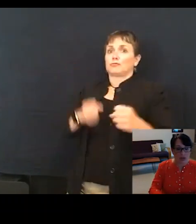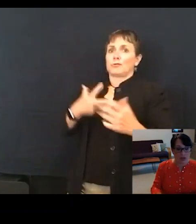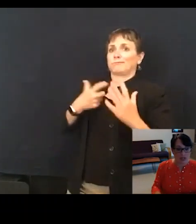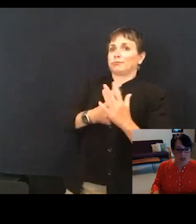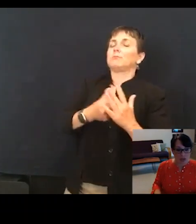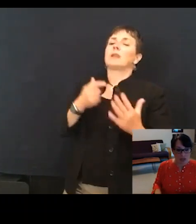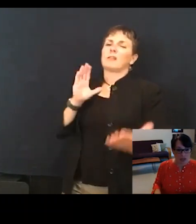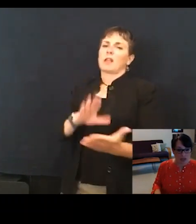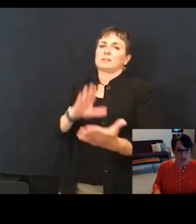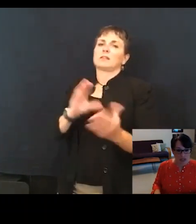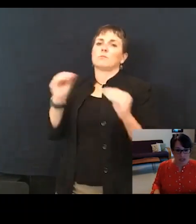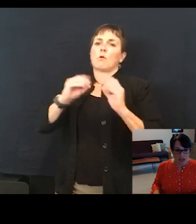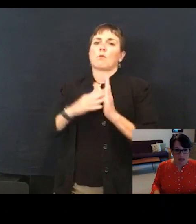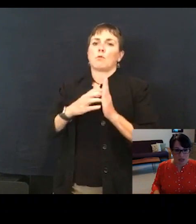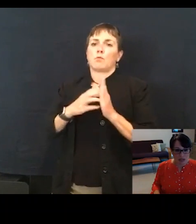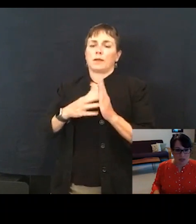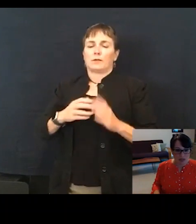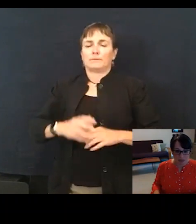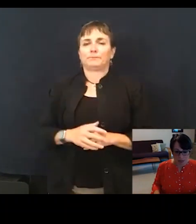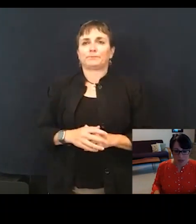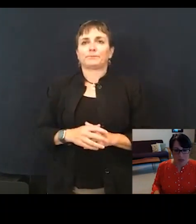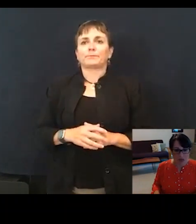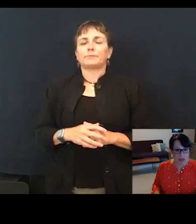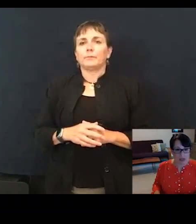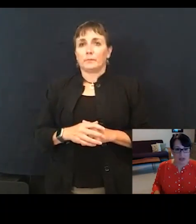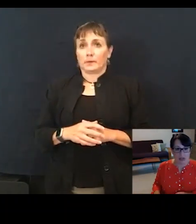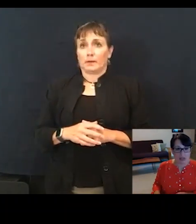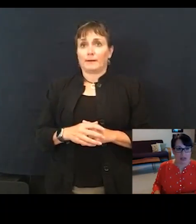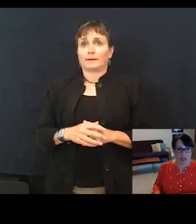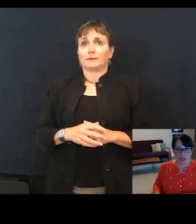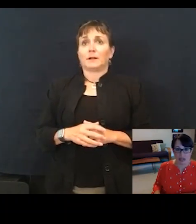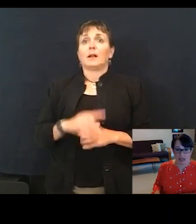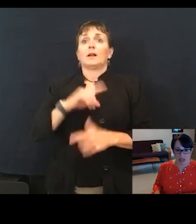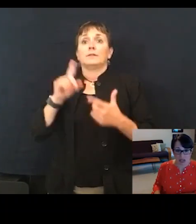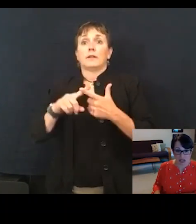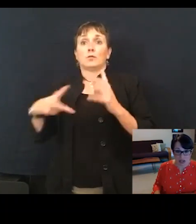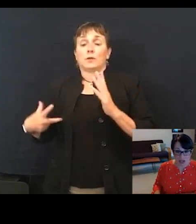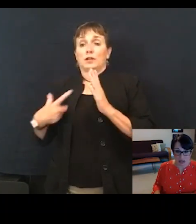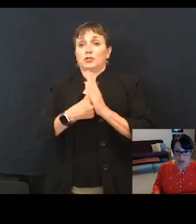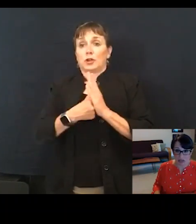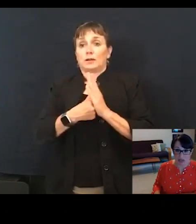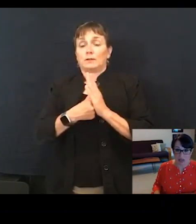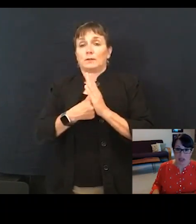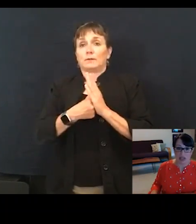We subretinally inject that vector into the myosin 7A knockout mice.